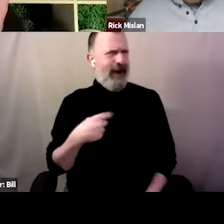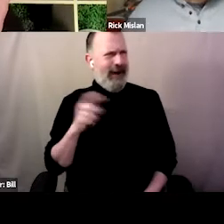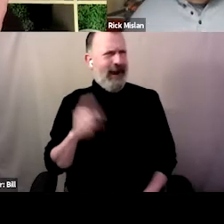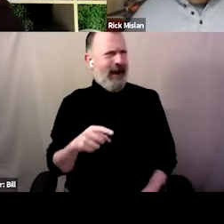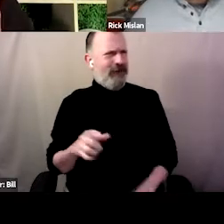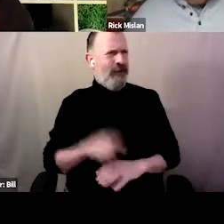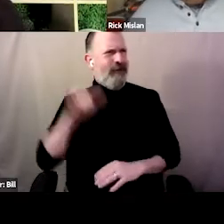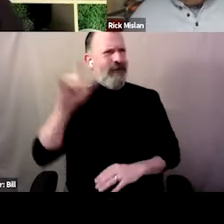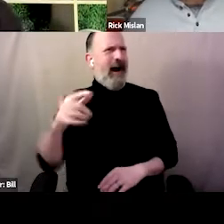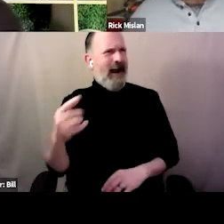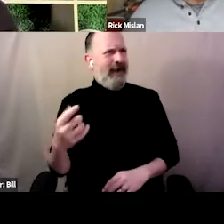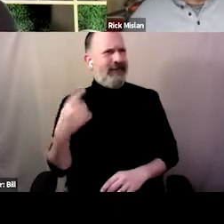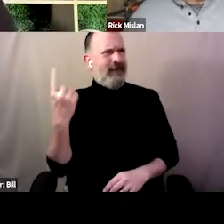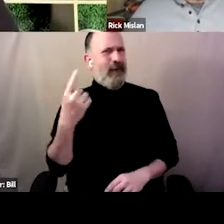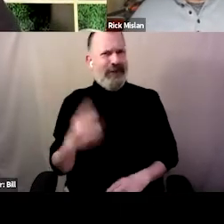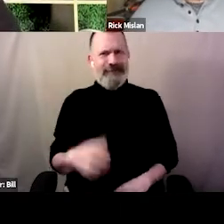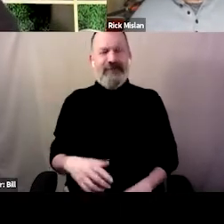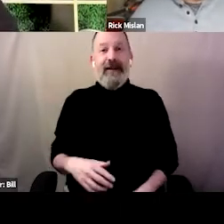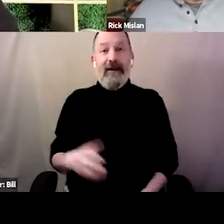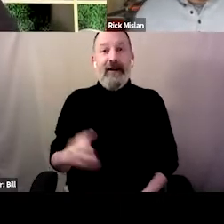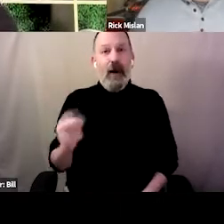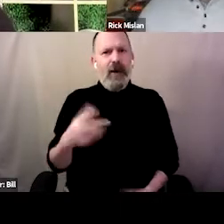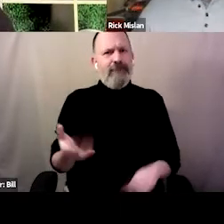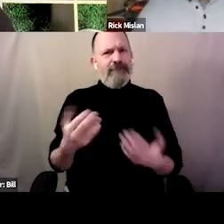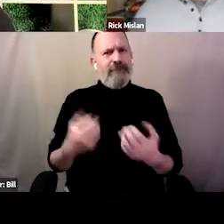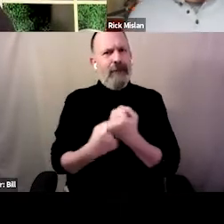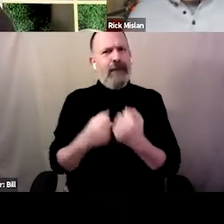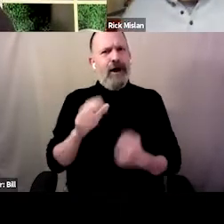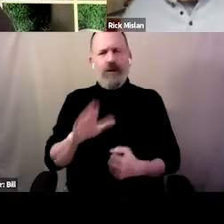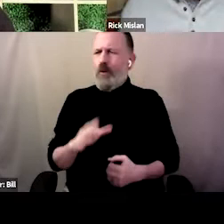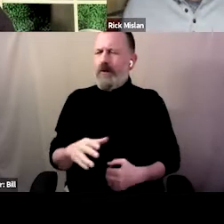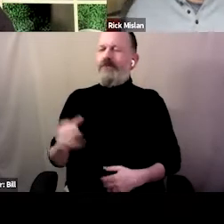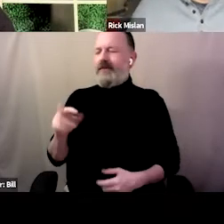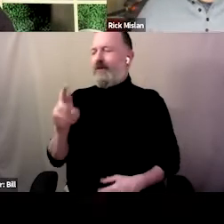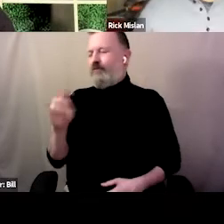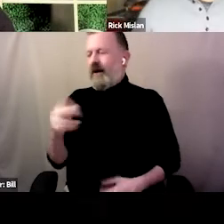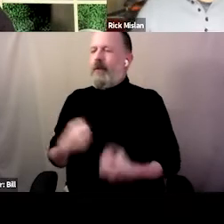Rick Mislan: So let me ask you this plug your video, right, what do you, where does your YouTube video about lately. What do you been doing